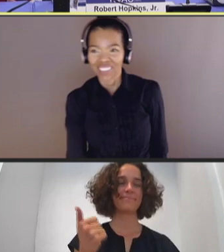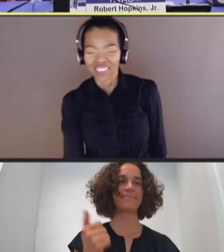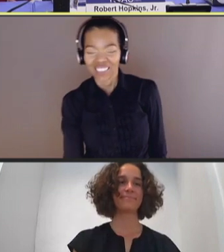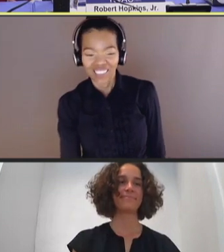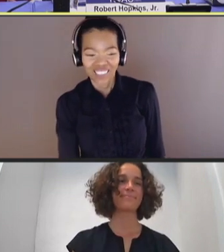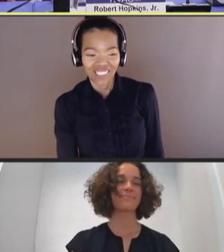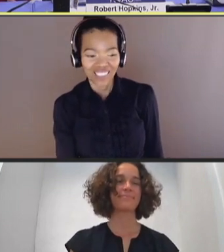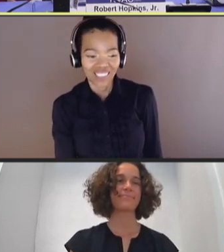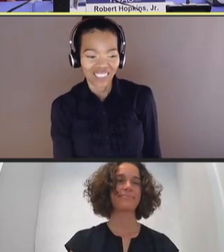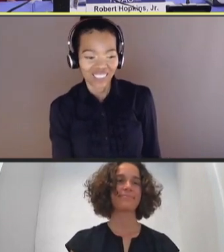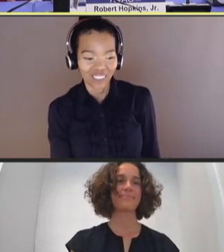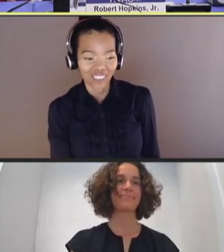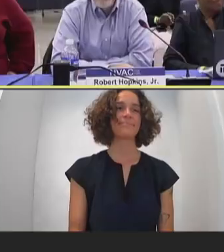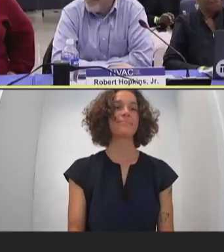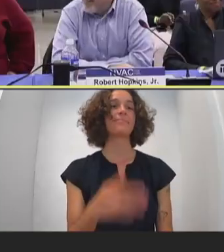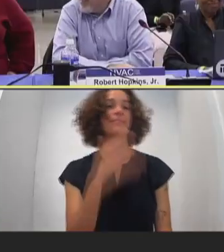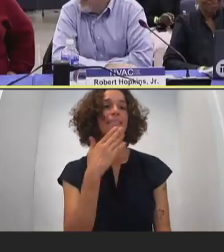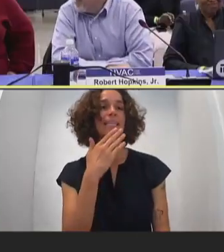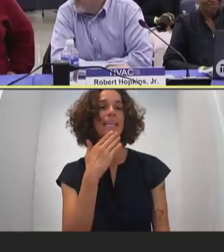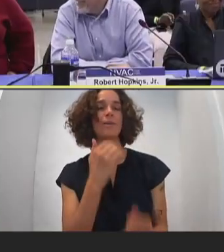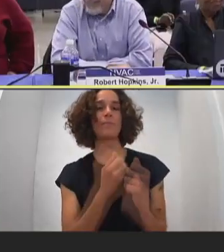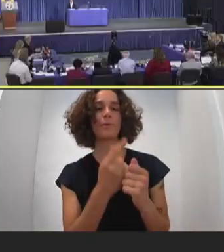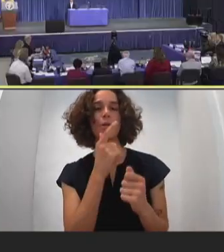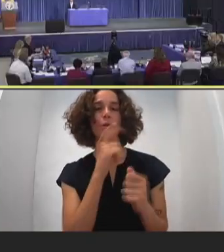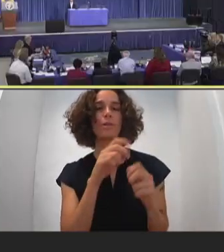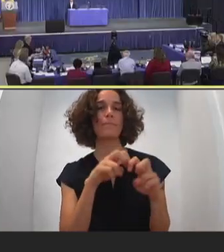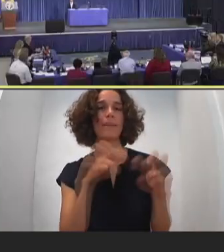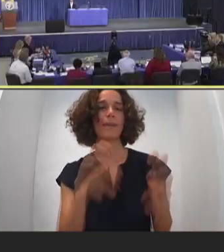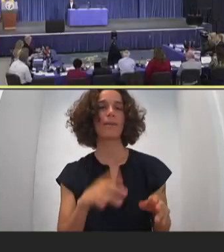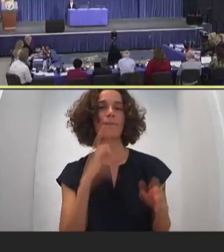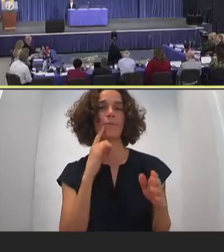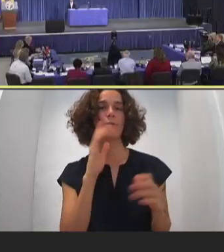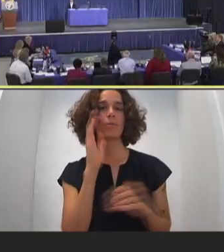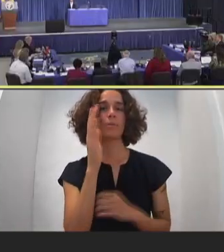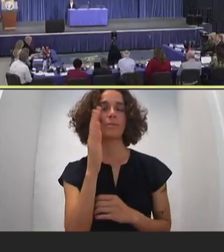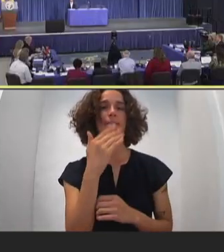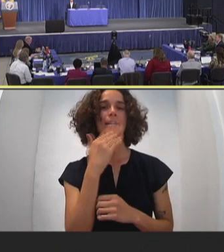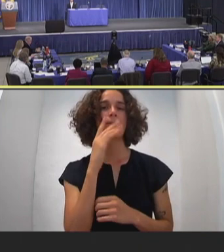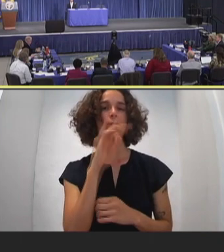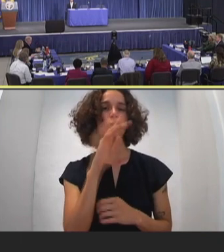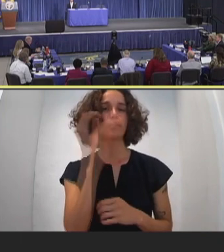Mitch Rothholz: Thank you all on the panel for the presentation and the insights. Couple